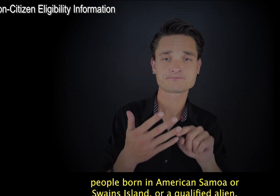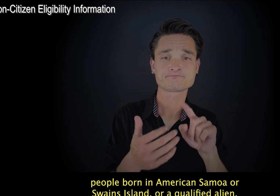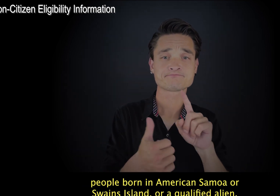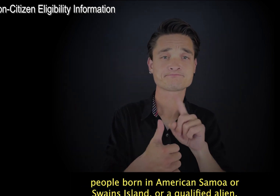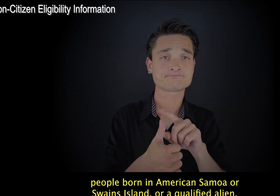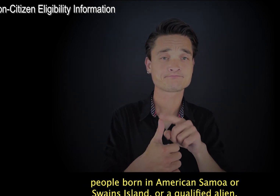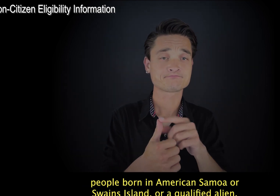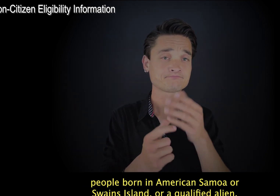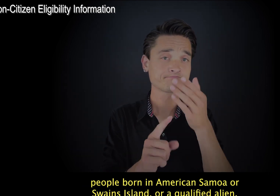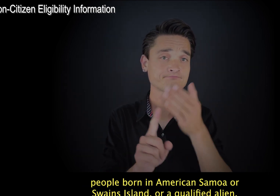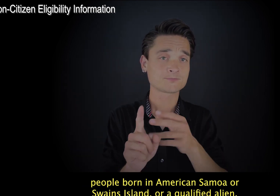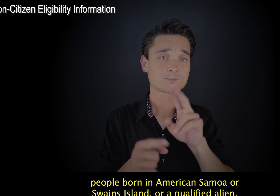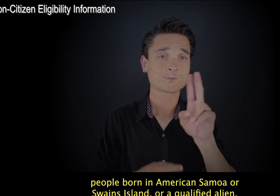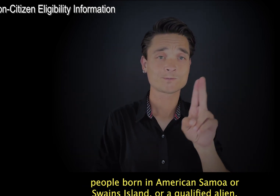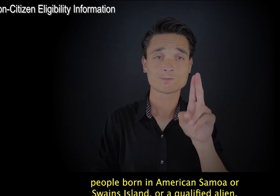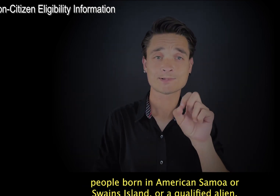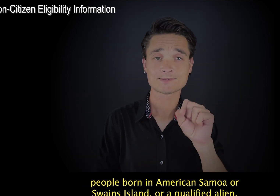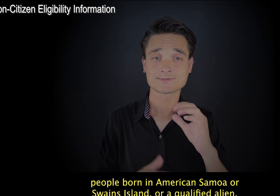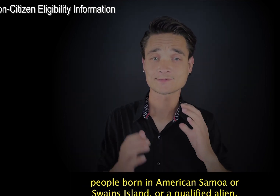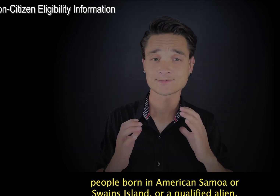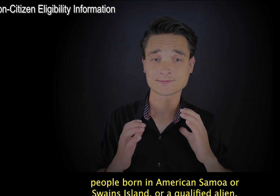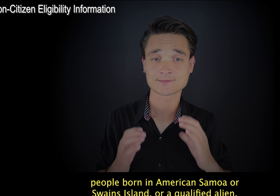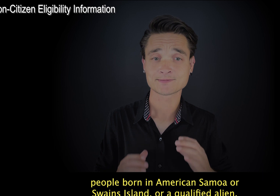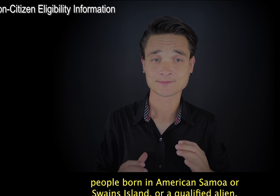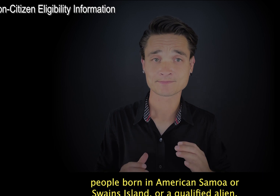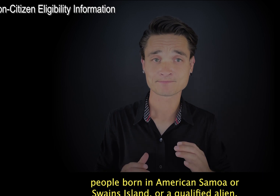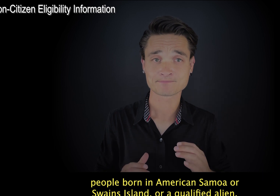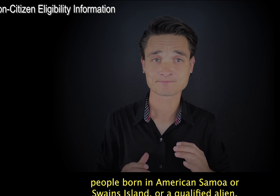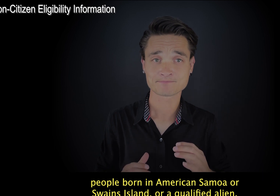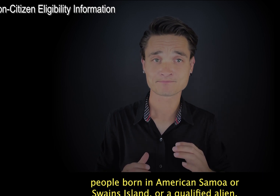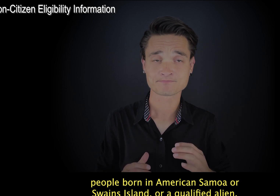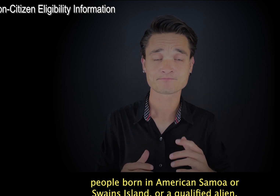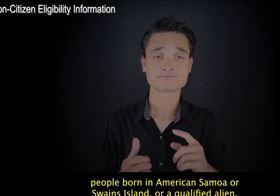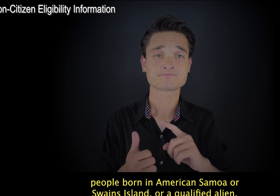people born in American Samoa or Swains Island, or a qualified alien.